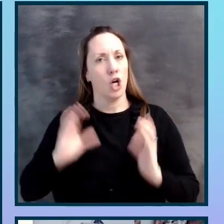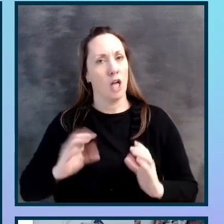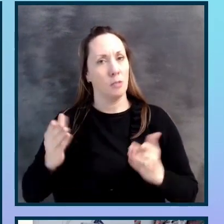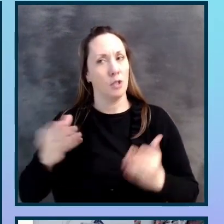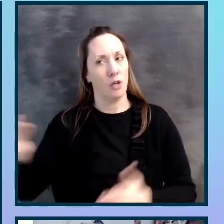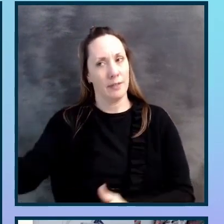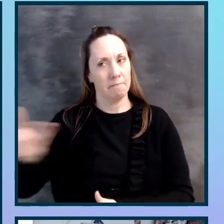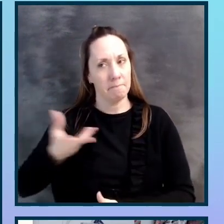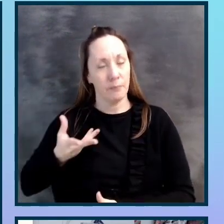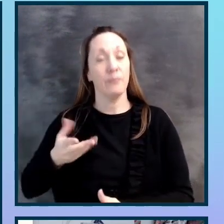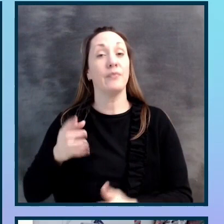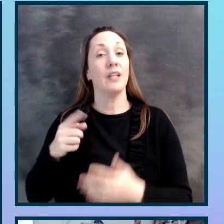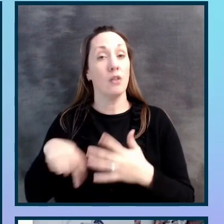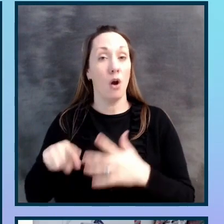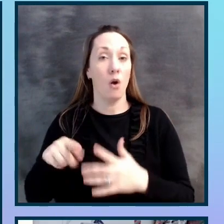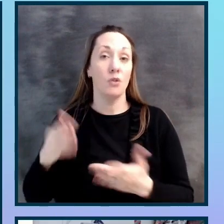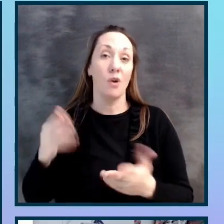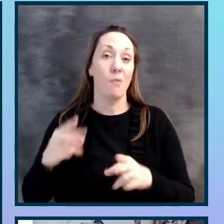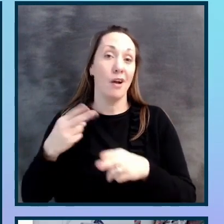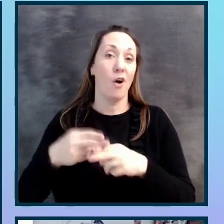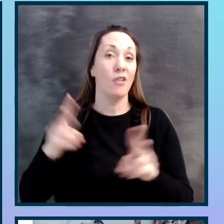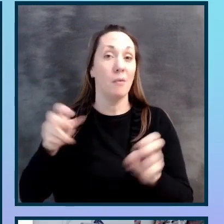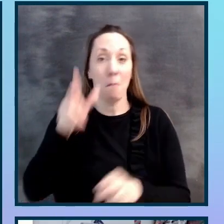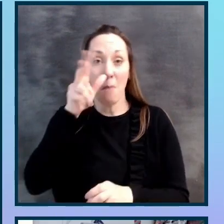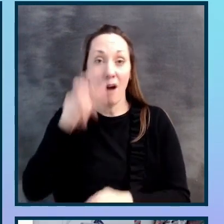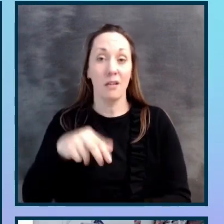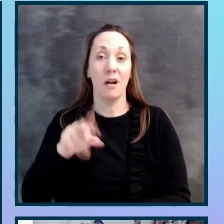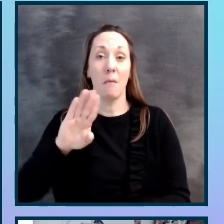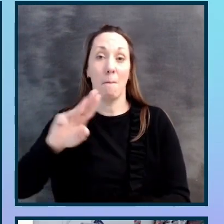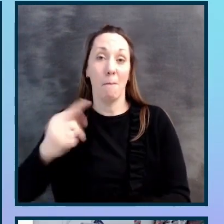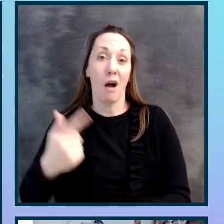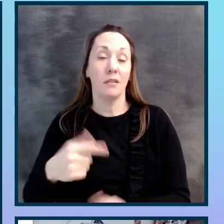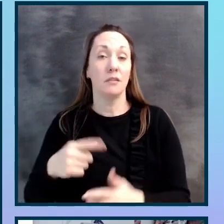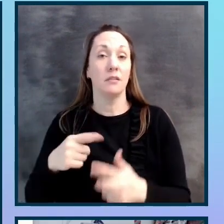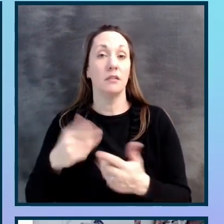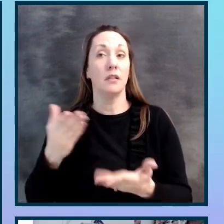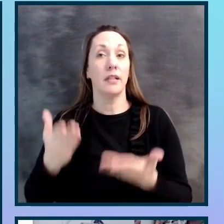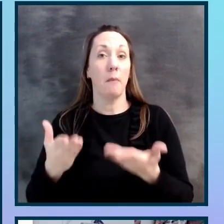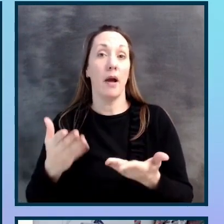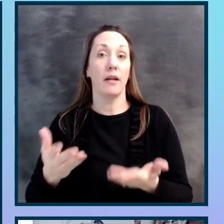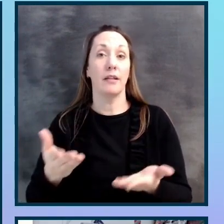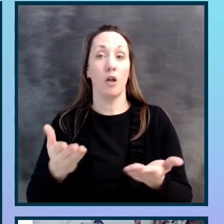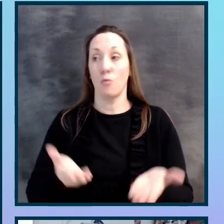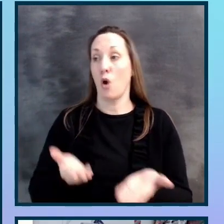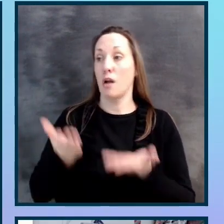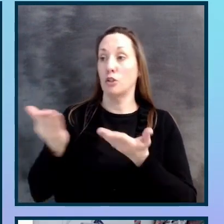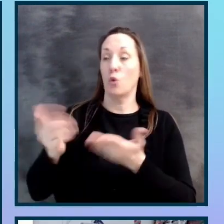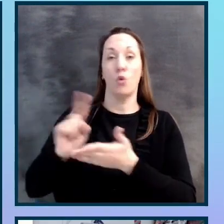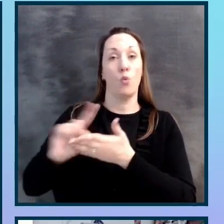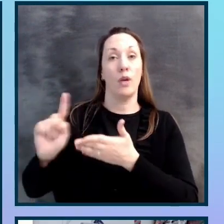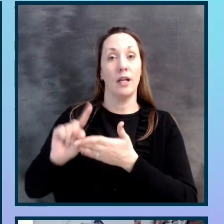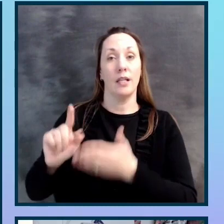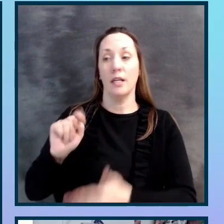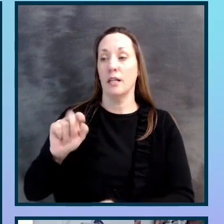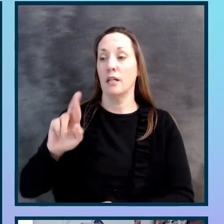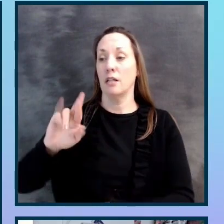these, as we might call them bugs, accessibility bugs, are brought to our weekly triage meeting